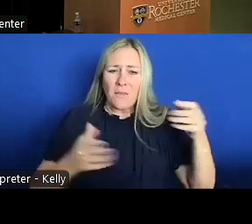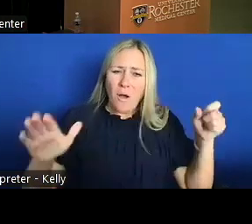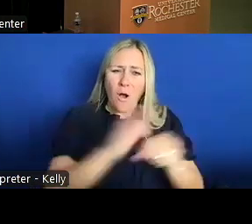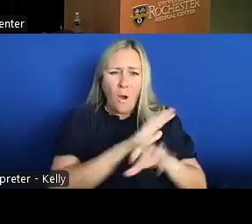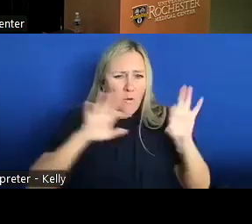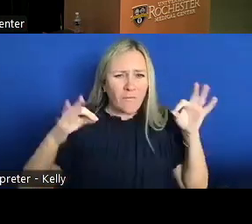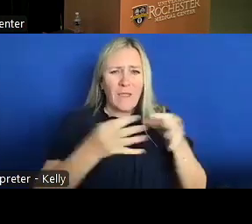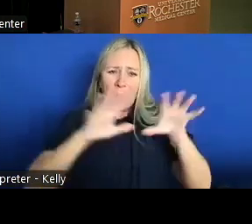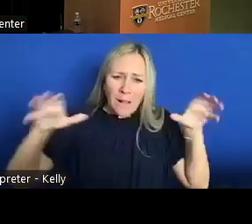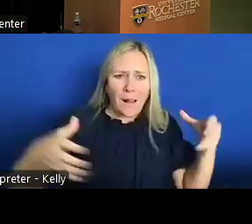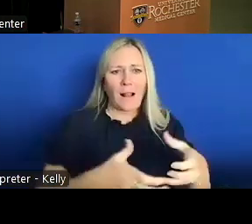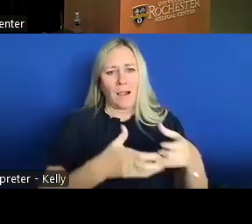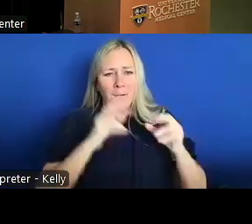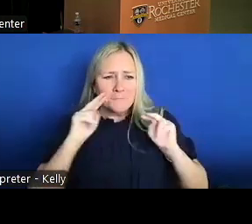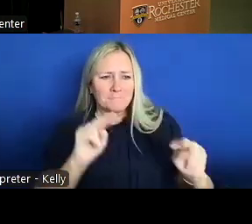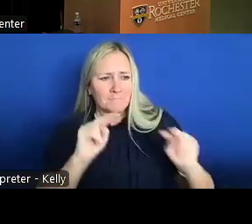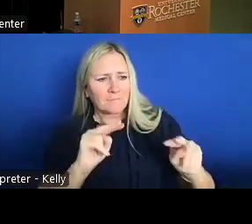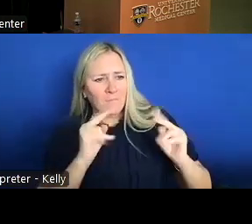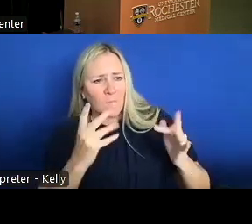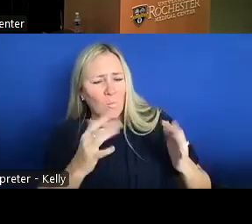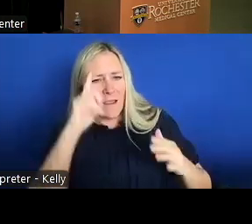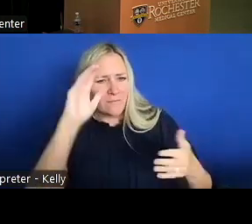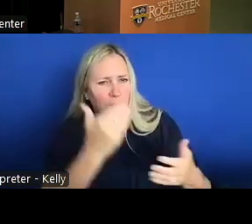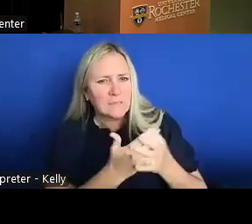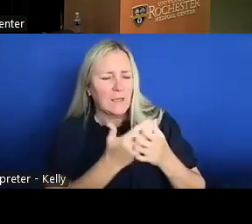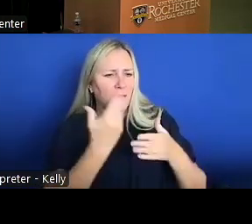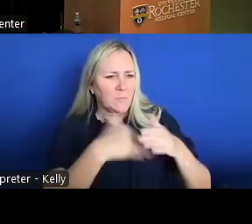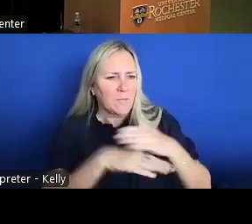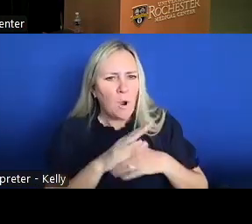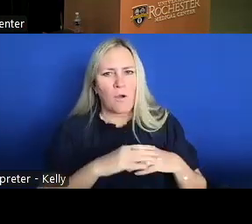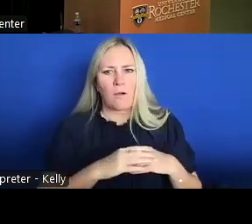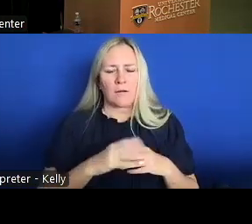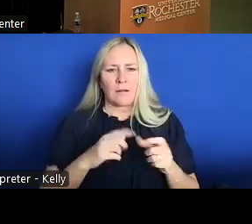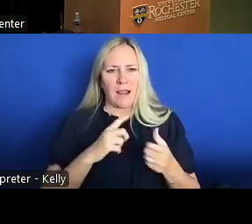couple came to me and the father said I don't know why you're we're here you can't bring back my son